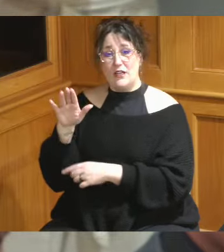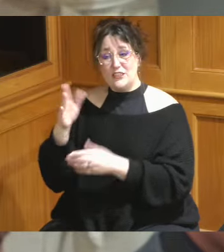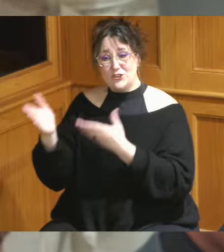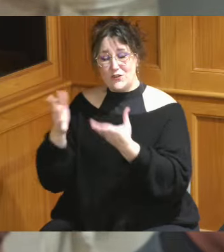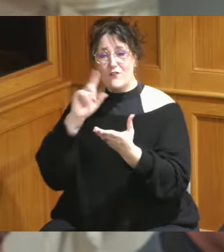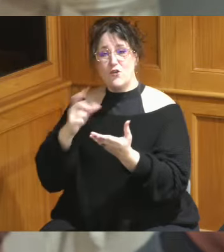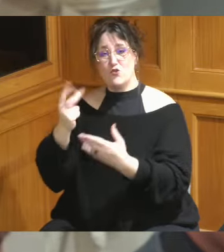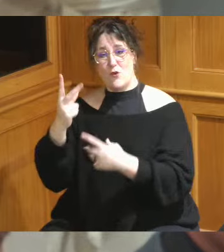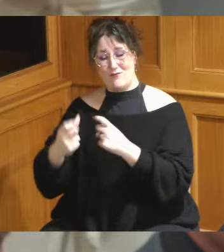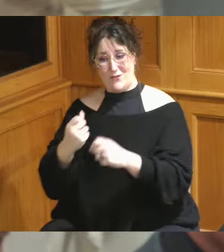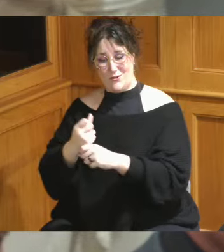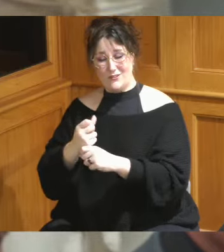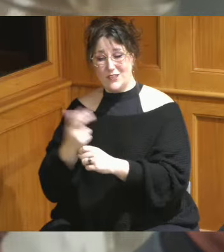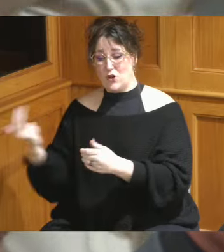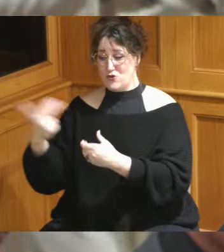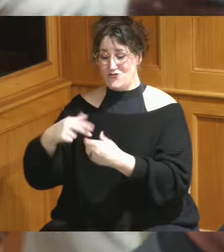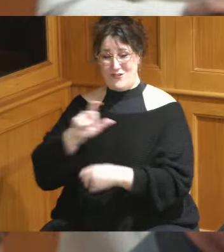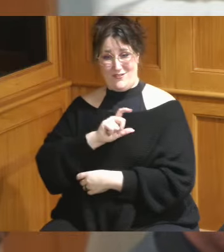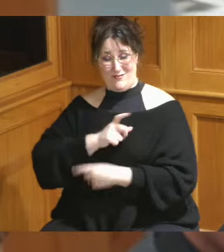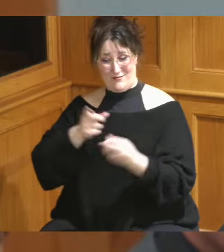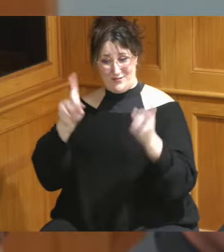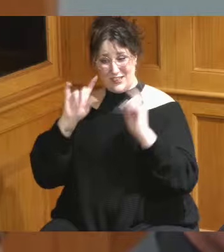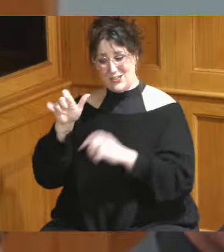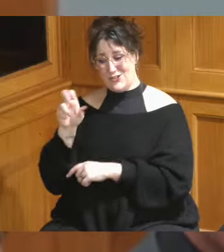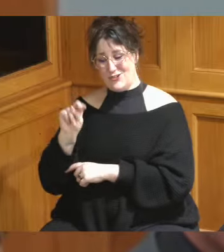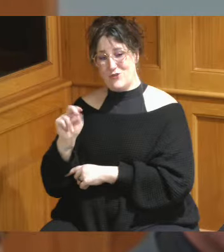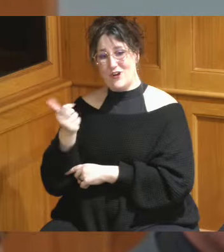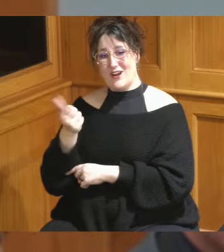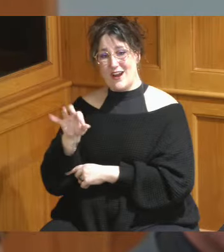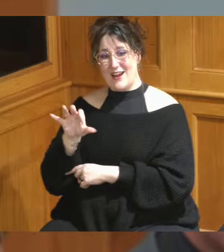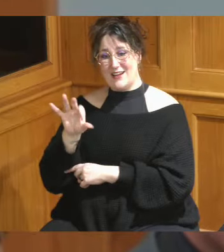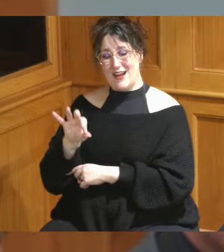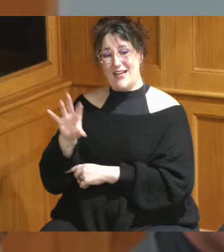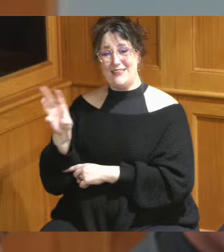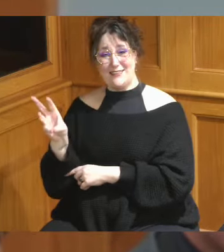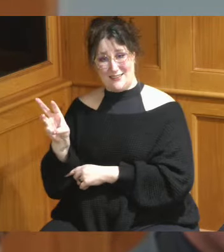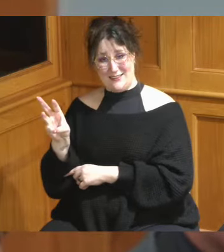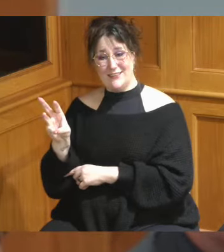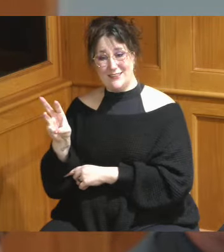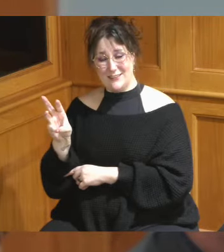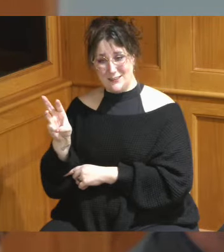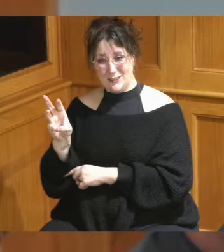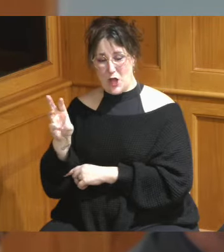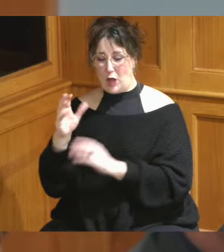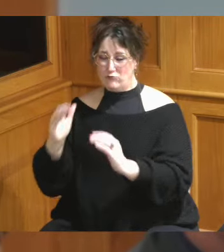joined the Hamilton County Sheriff's Office in January 1996, rising to the role of jail